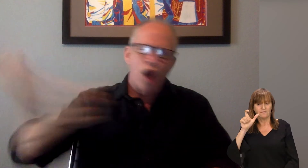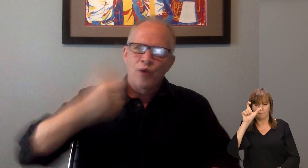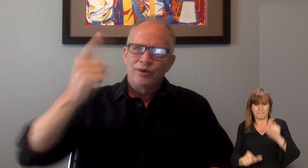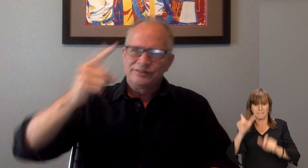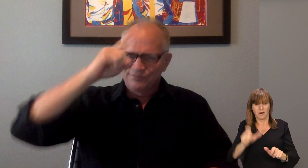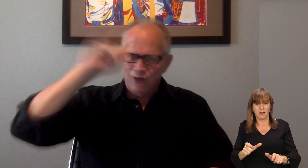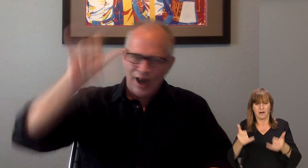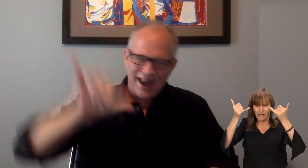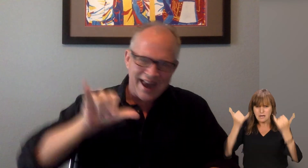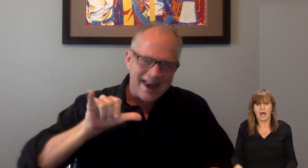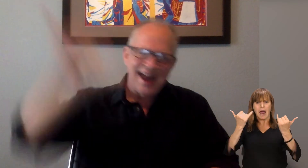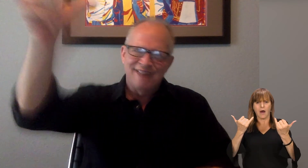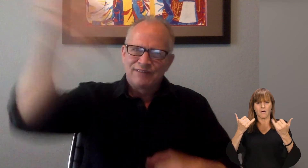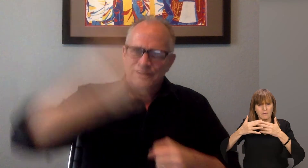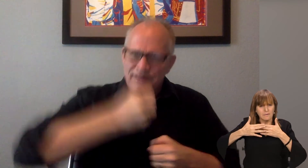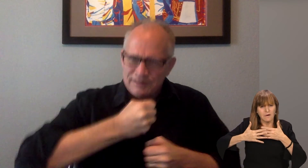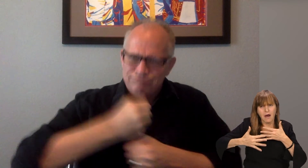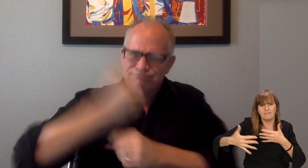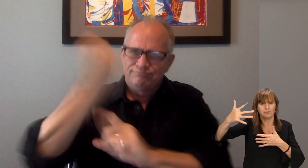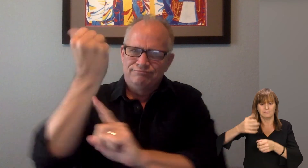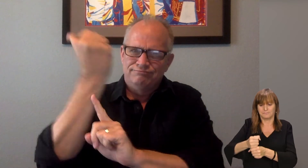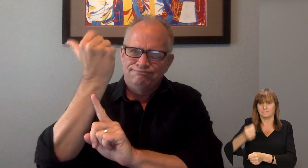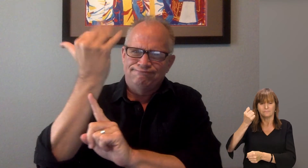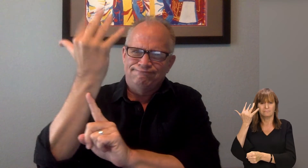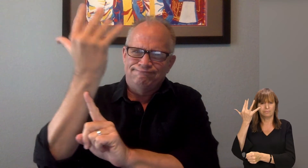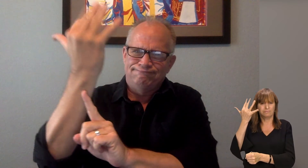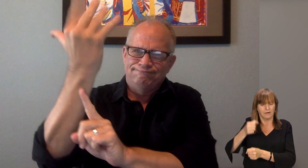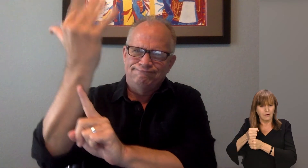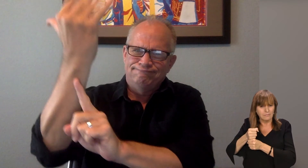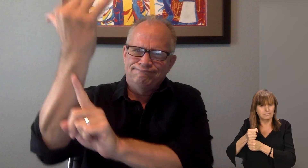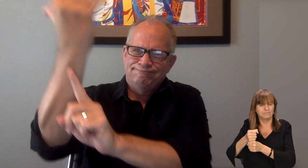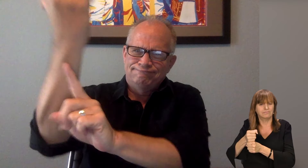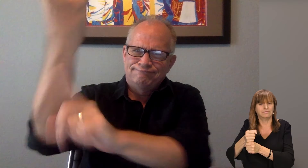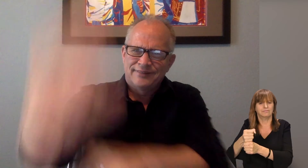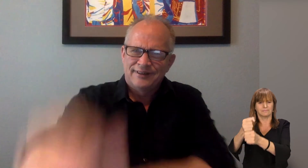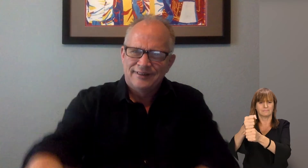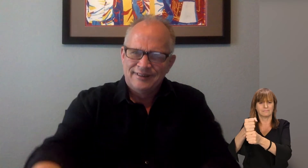The flame on the torch shall shine forever!